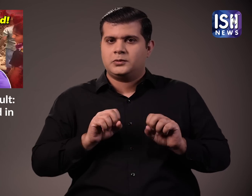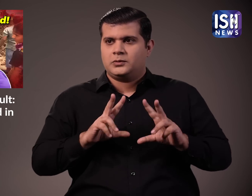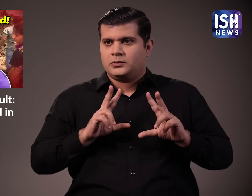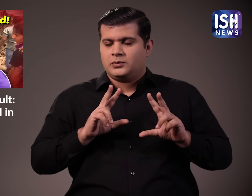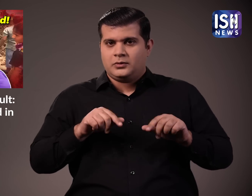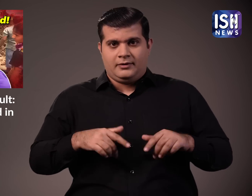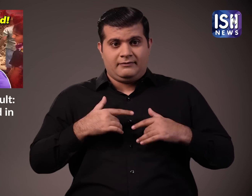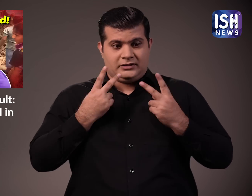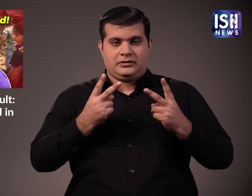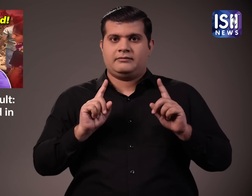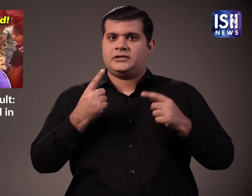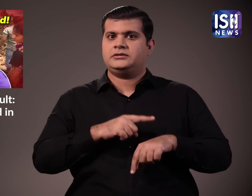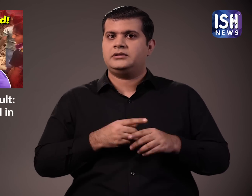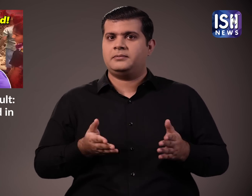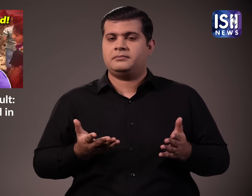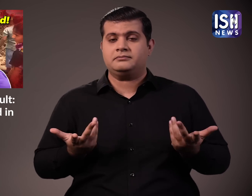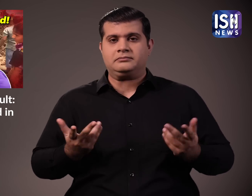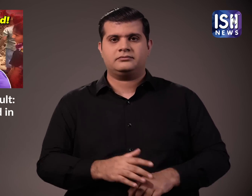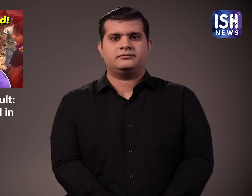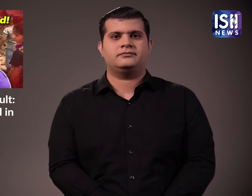A shocking story that we’re witnessing for the first time.